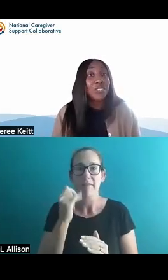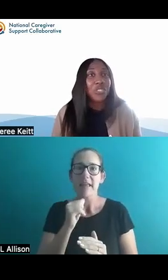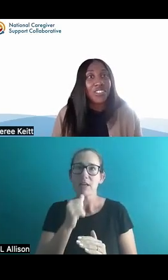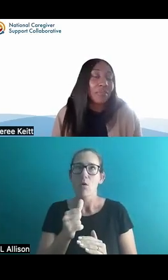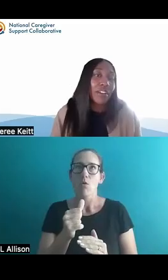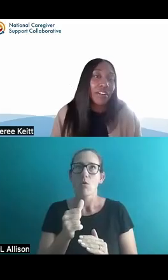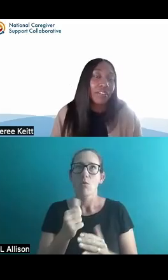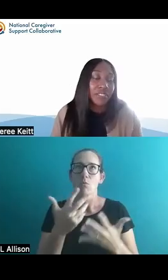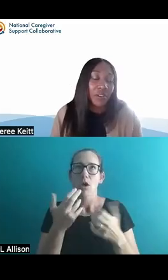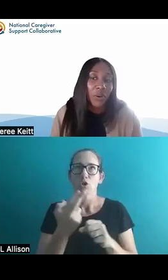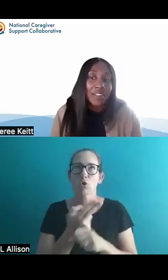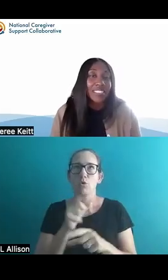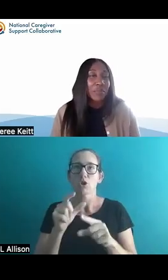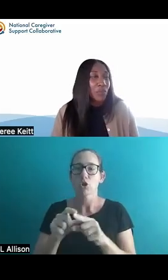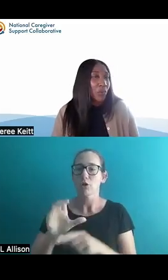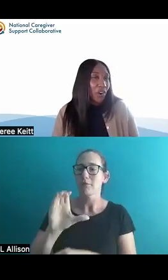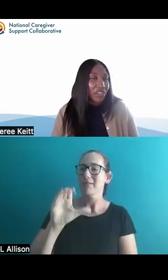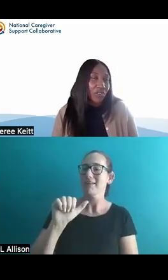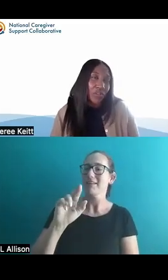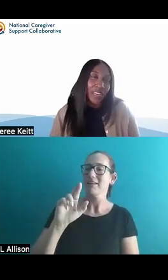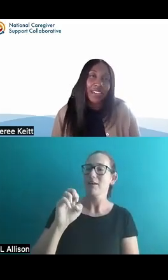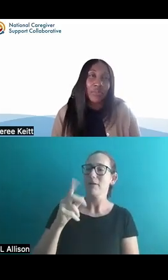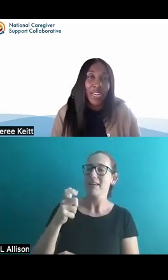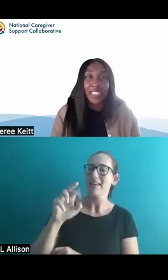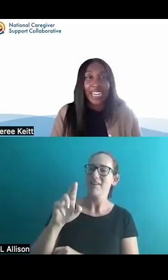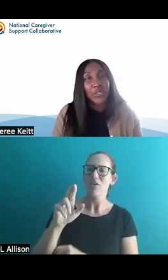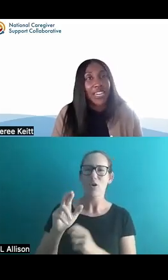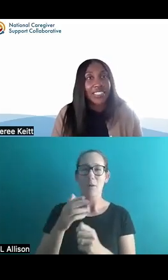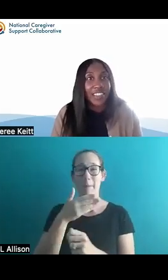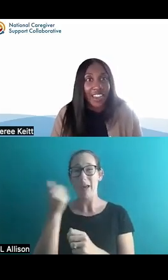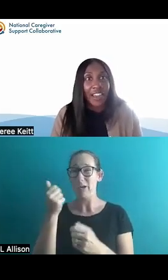use the term caregiver. So that's something we're working on. So I can't directly answer that today,